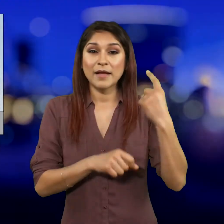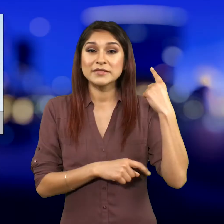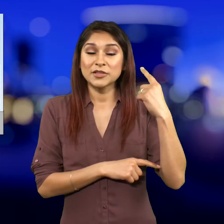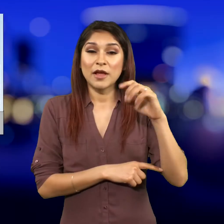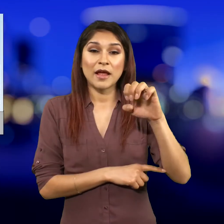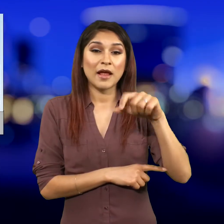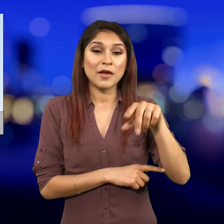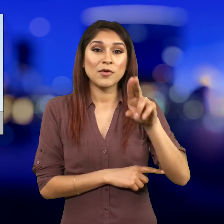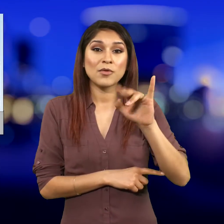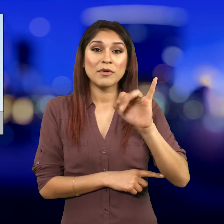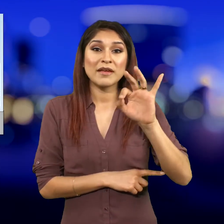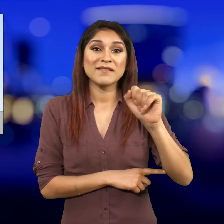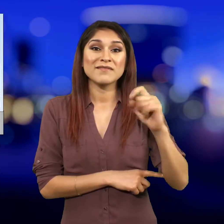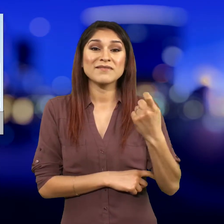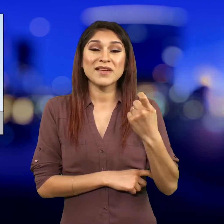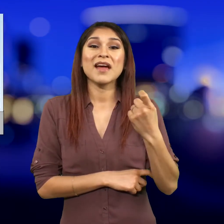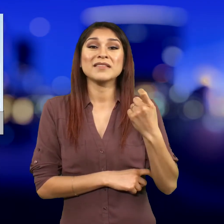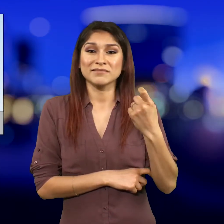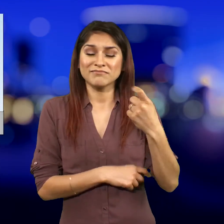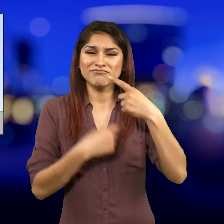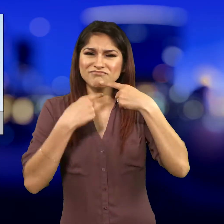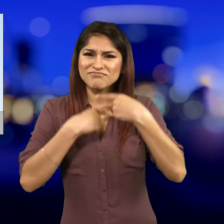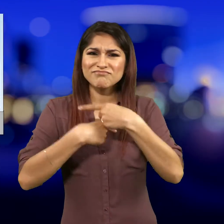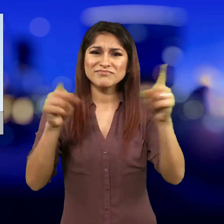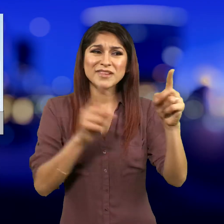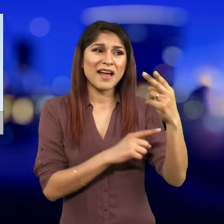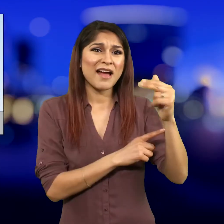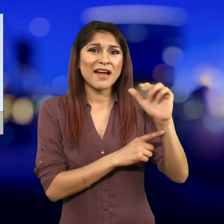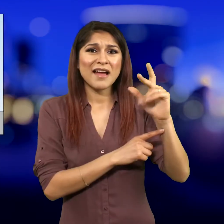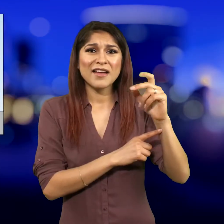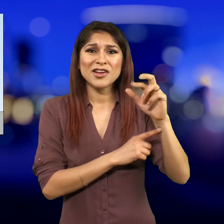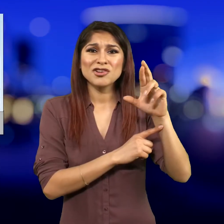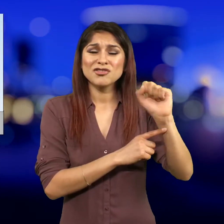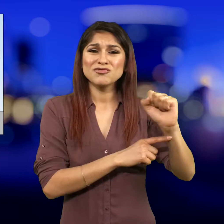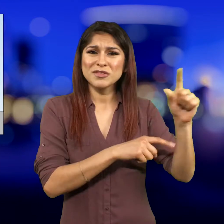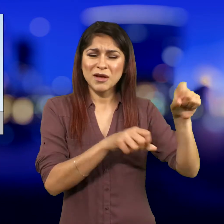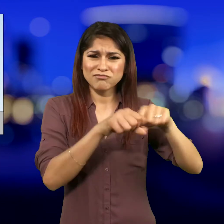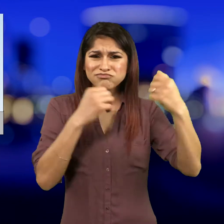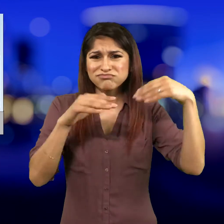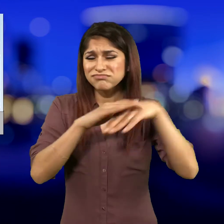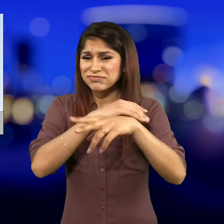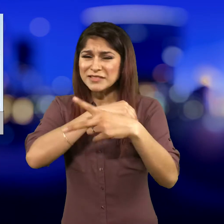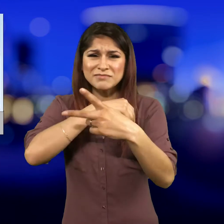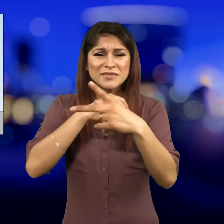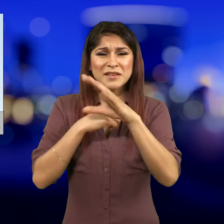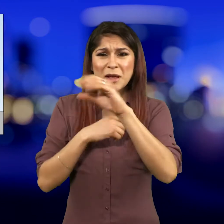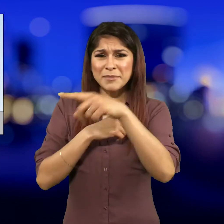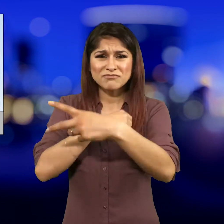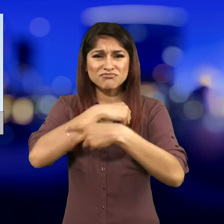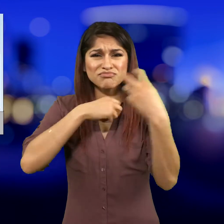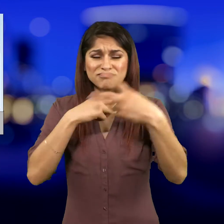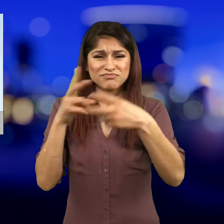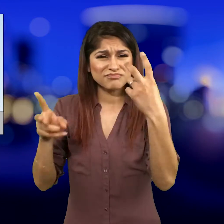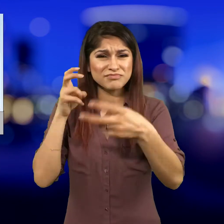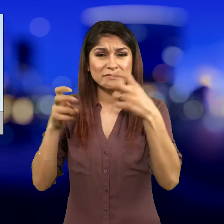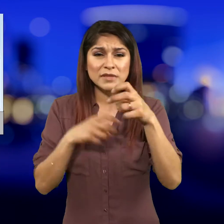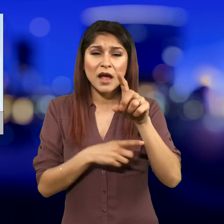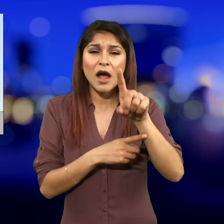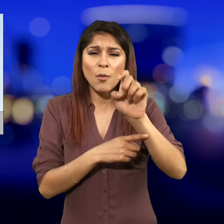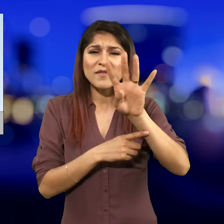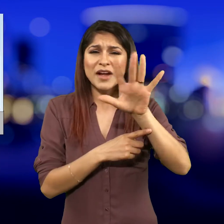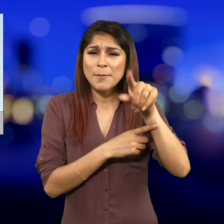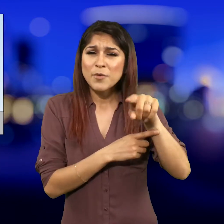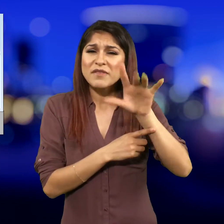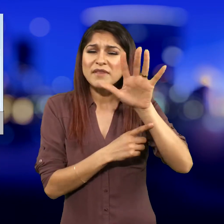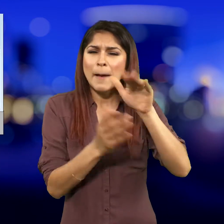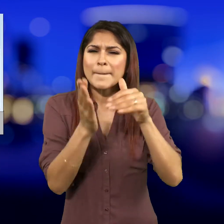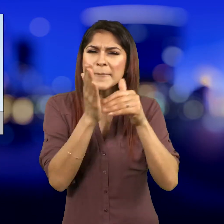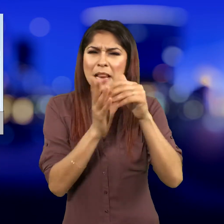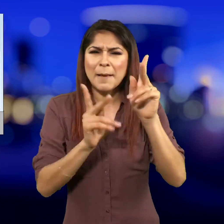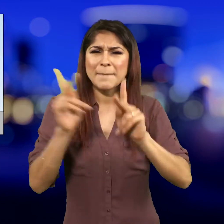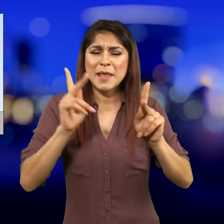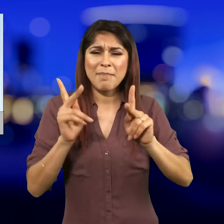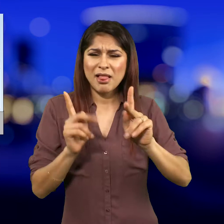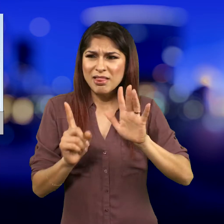Last year Equifax announced that hackers stole the personal information of 145.5 million people.